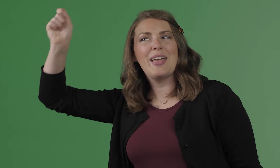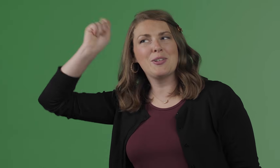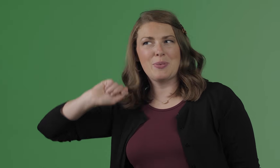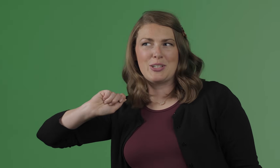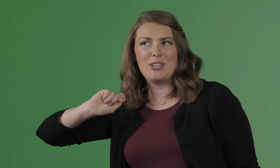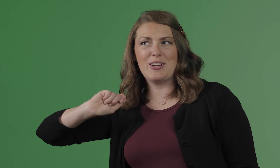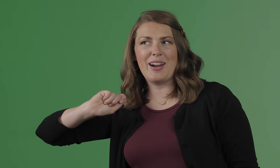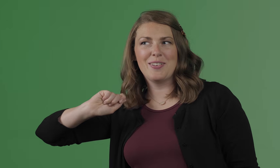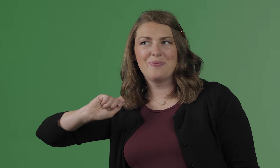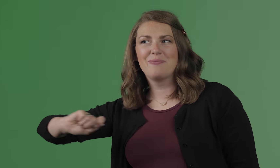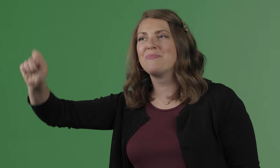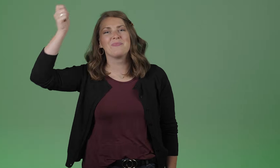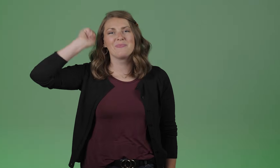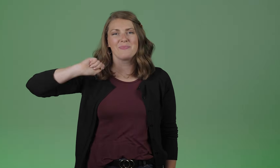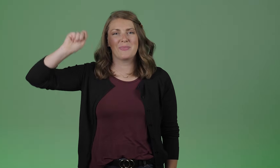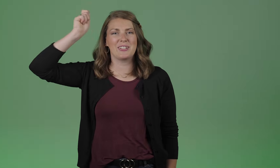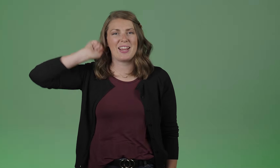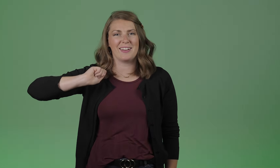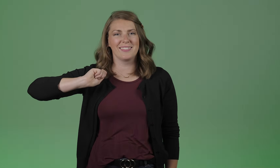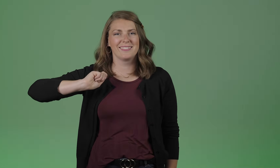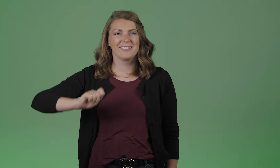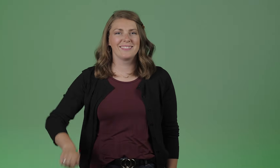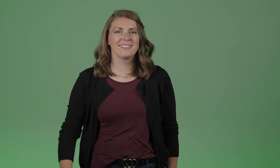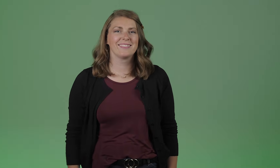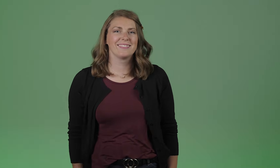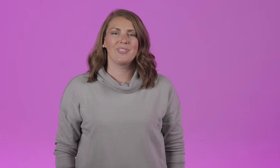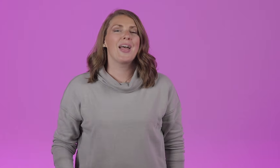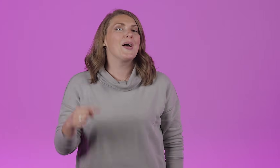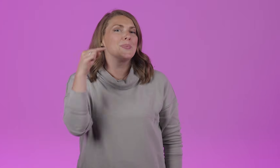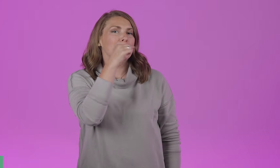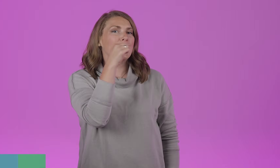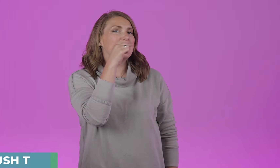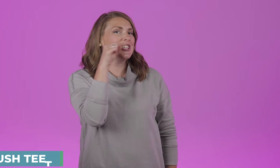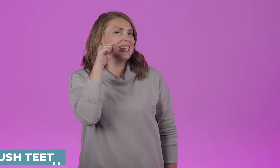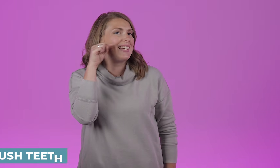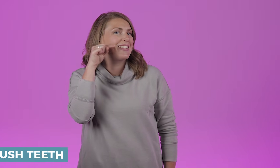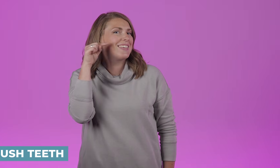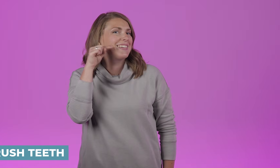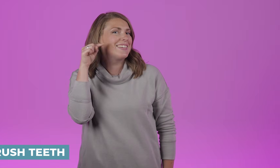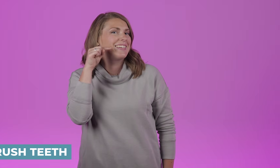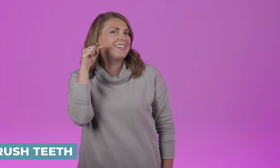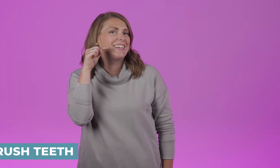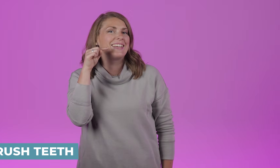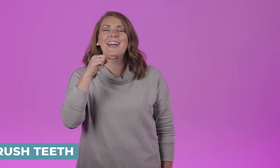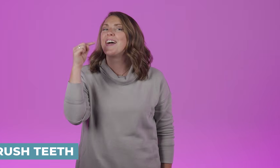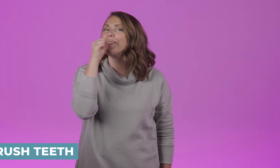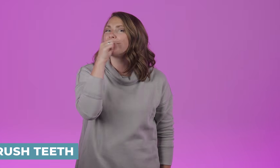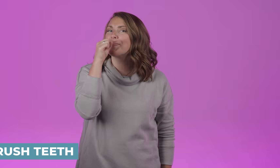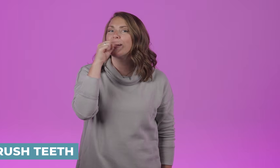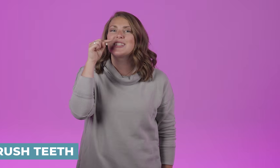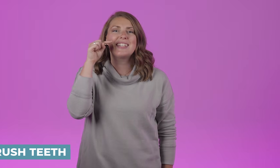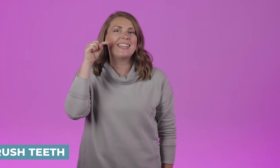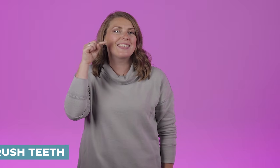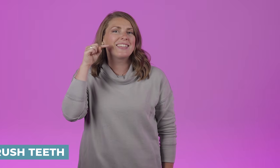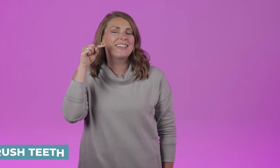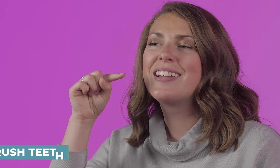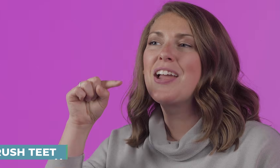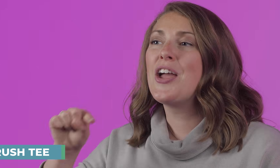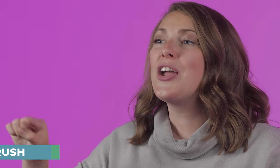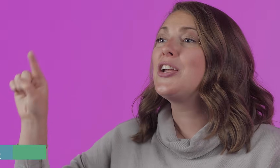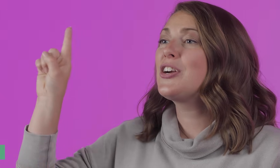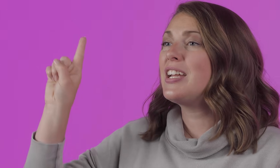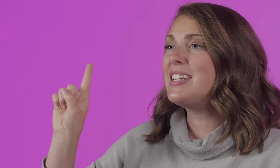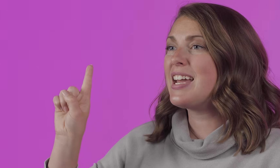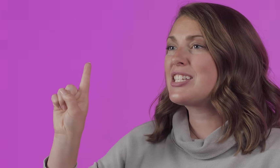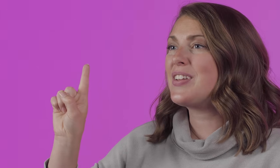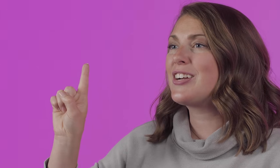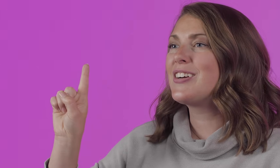and you're brushing your hair 'brush hair.' 'Brush teeth, brush teeth,' your index finger